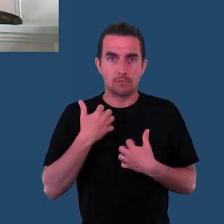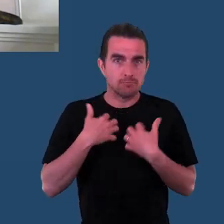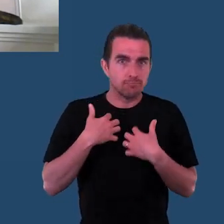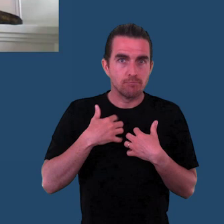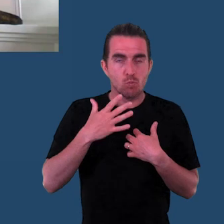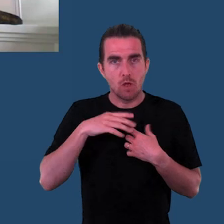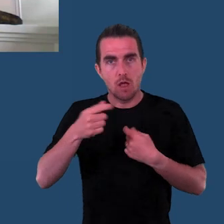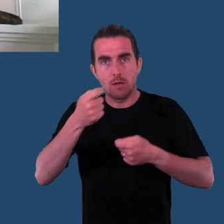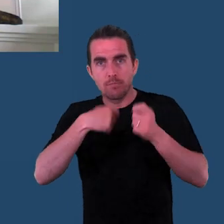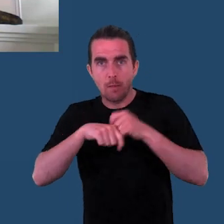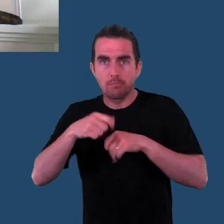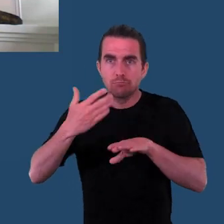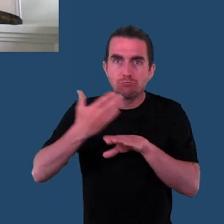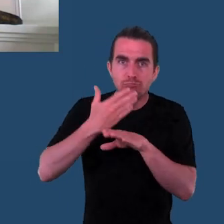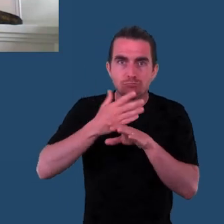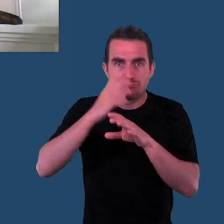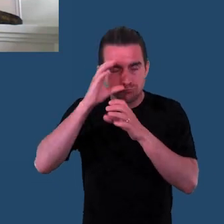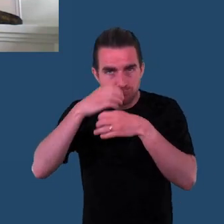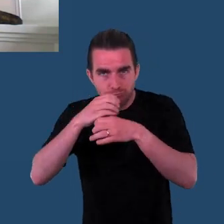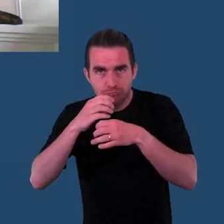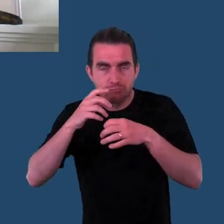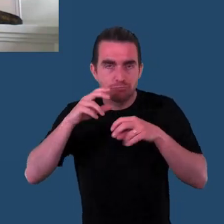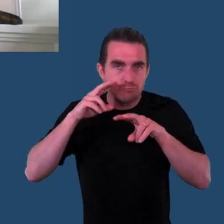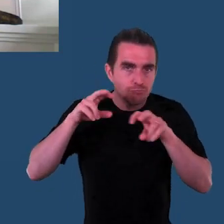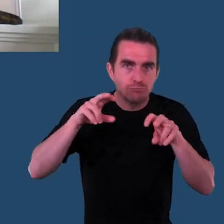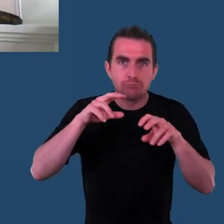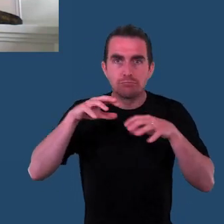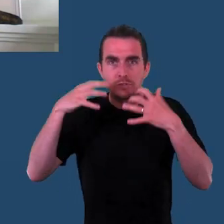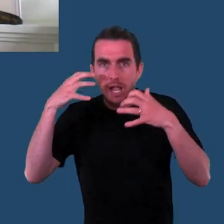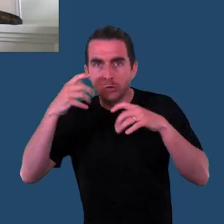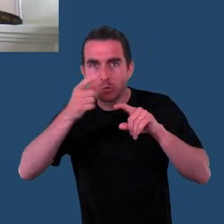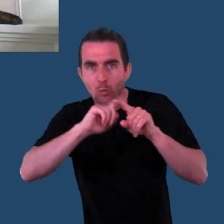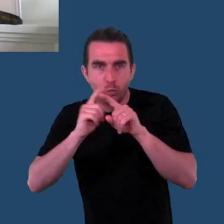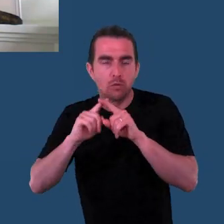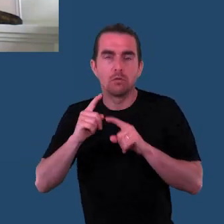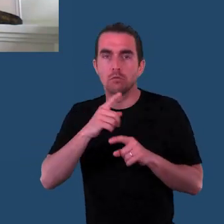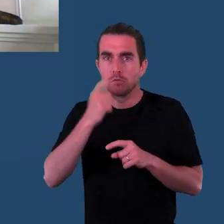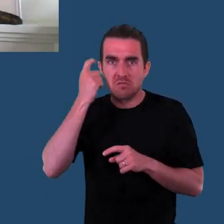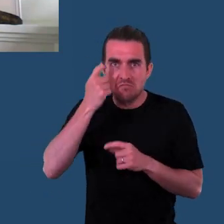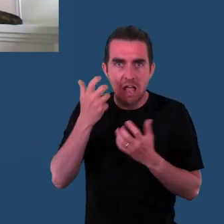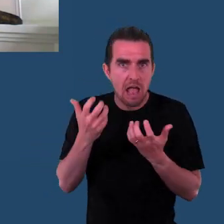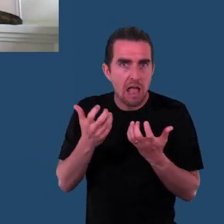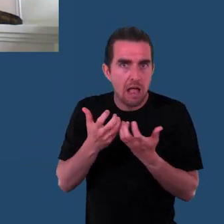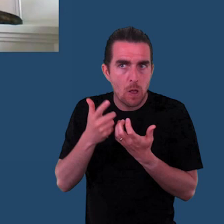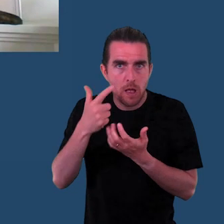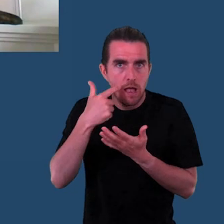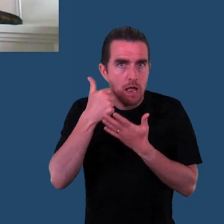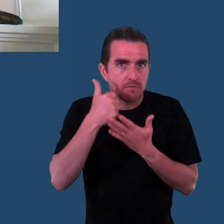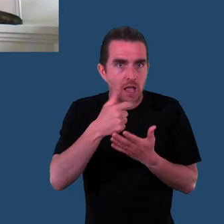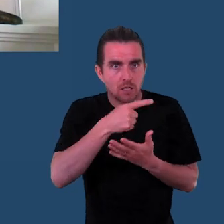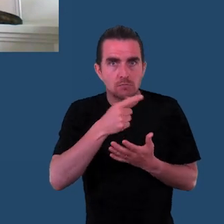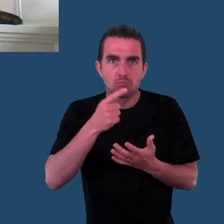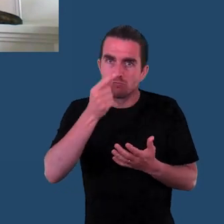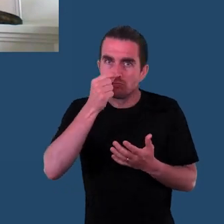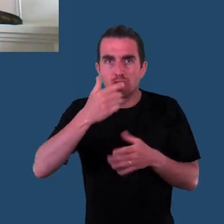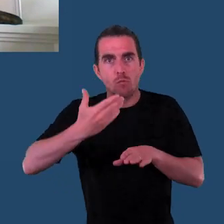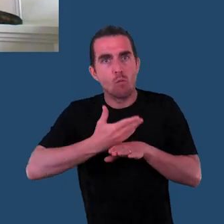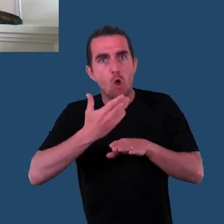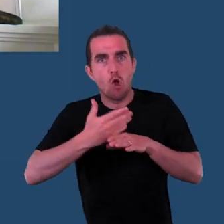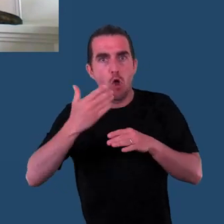who is interested in becoming a paleontologist, and wondered how, if you had any advice how she could go about that.